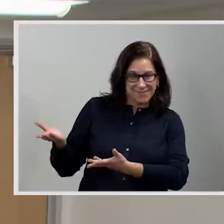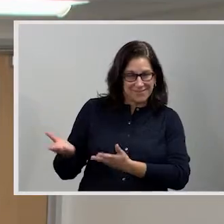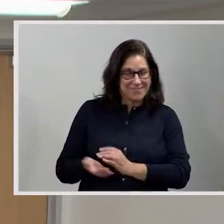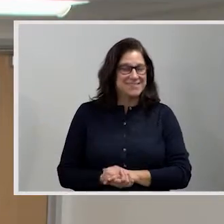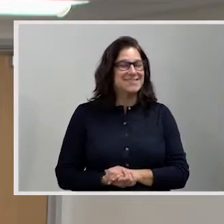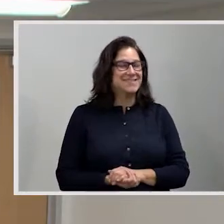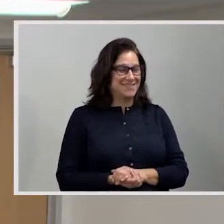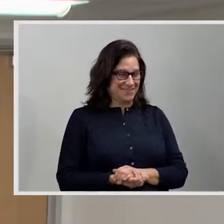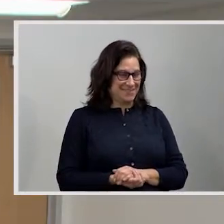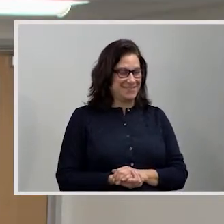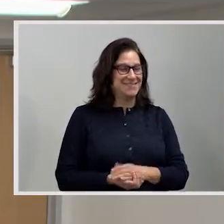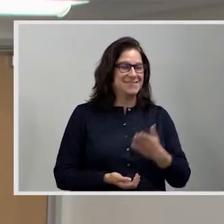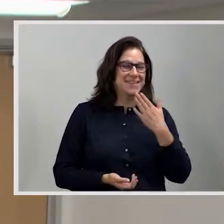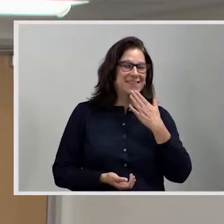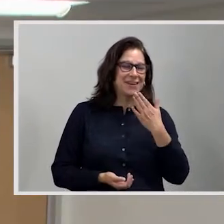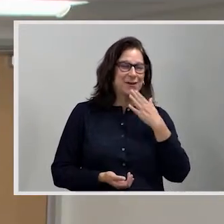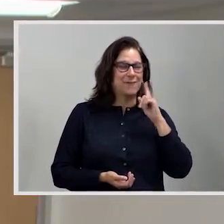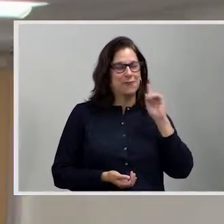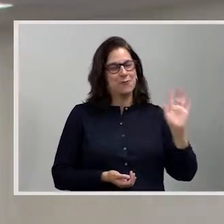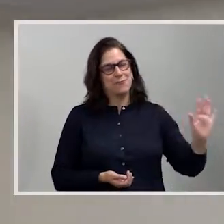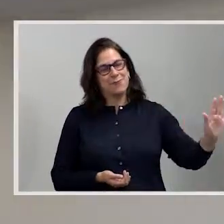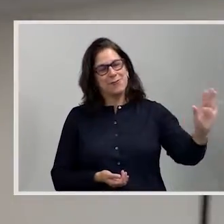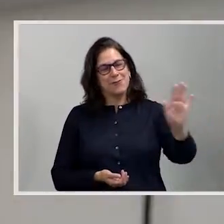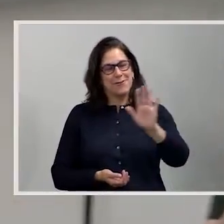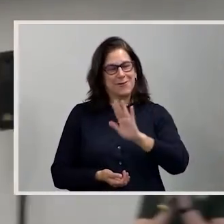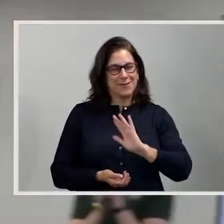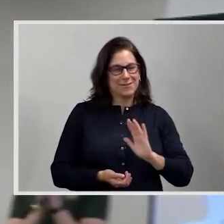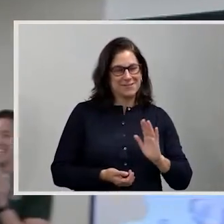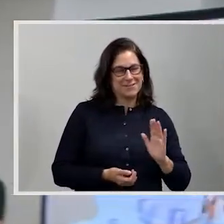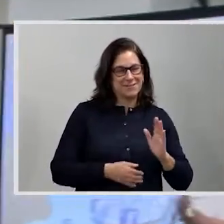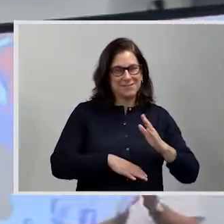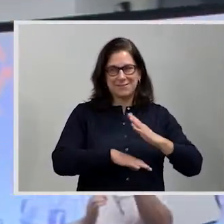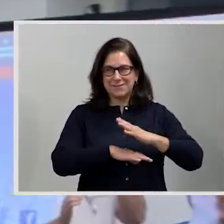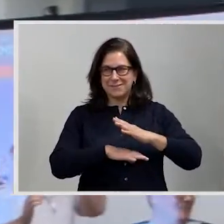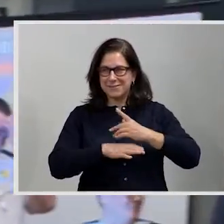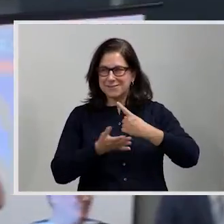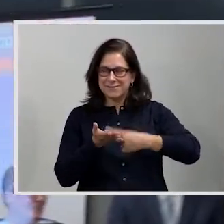THIS. WELL, THANK YOU, EVERYONE, FOR GOING AROUND. THAT'S ALL THE TIME WE HAVE TIME FOR. HOWEVER --